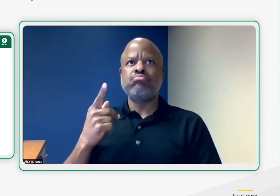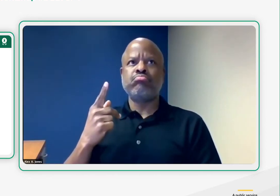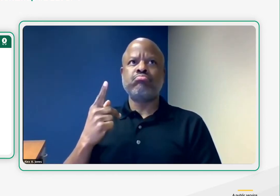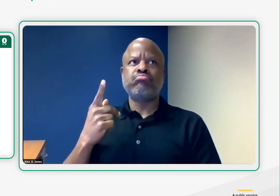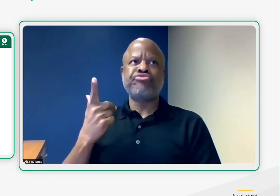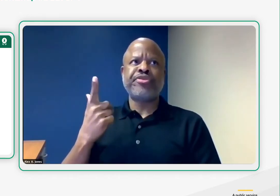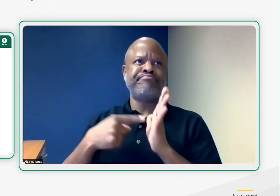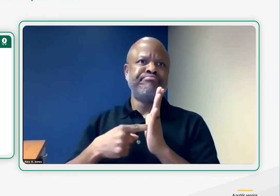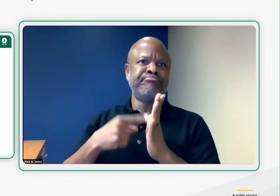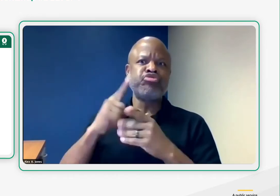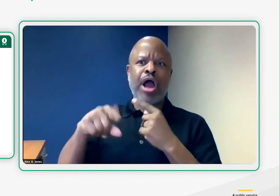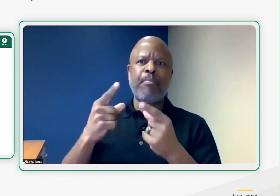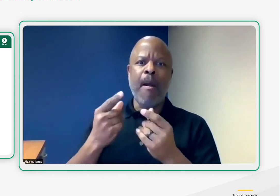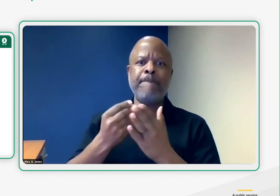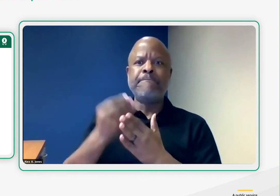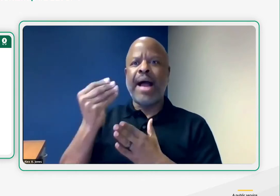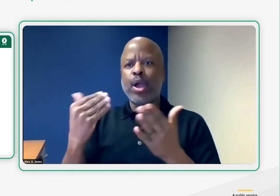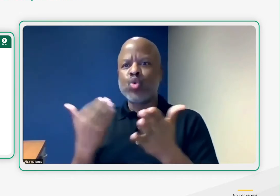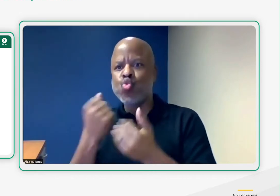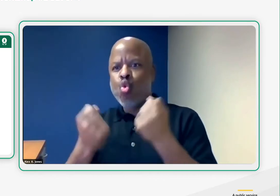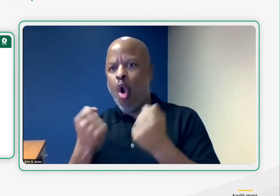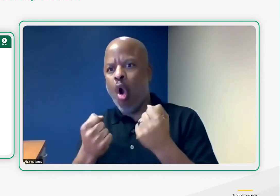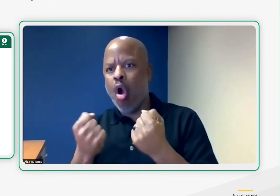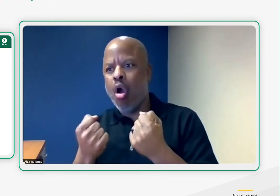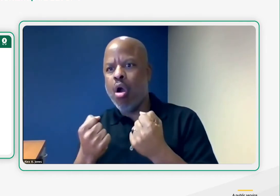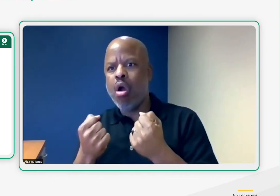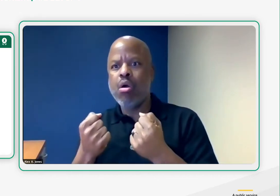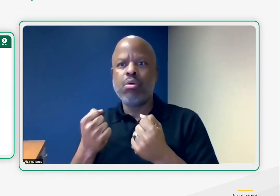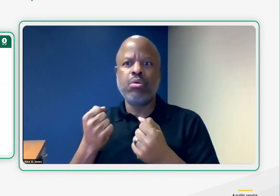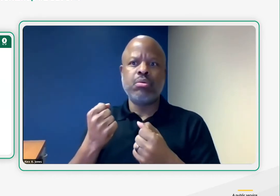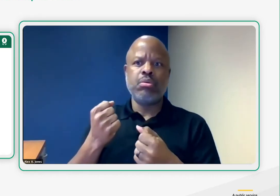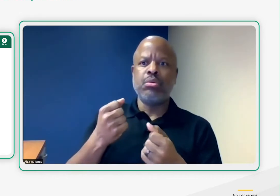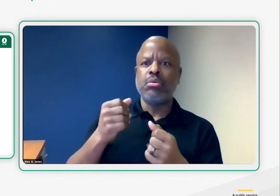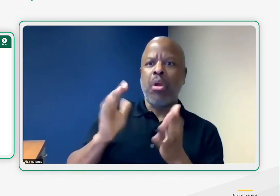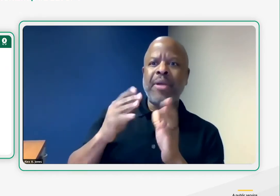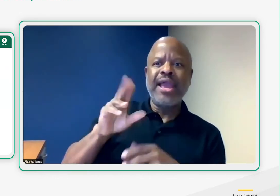And this is really interesting because when we think about buying a new car